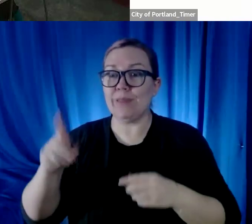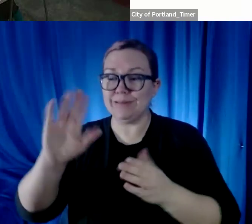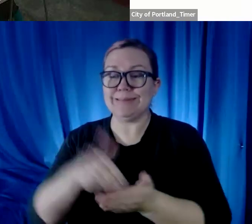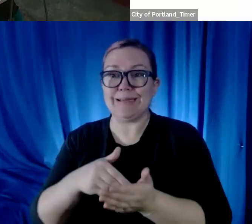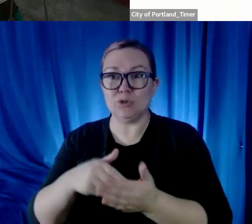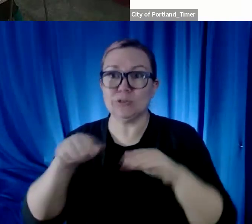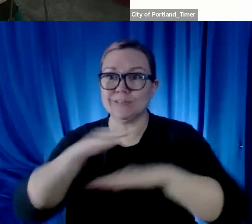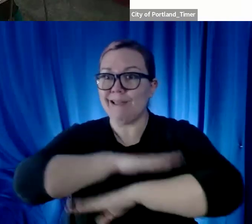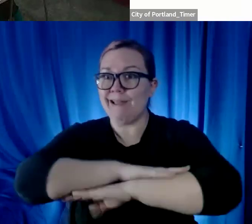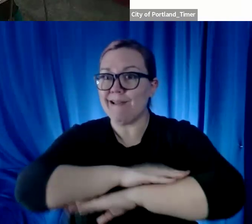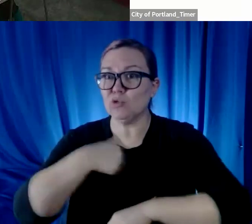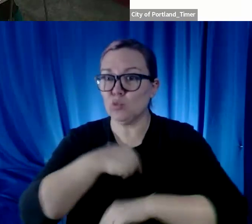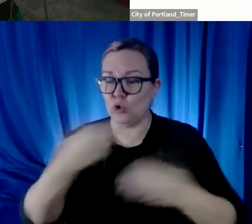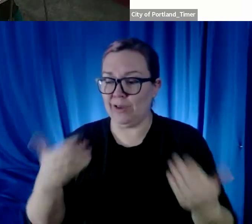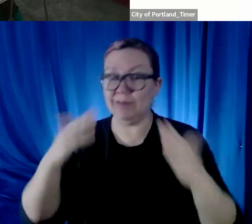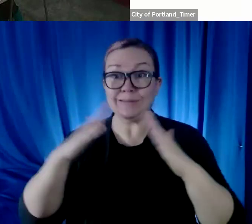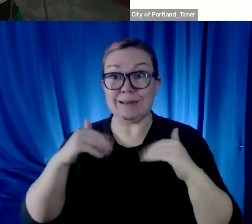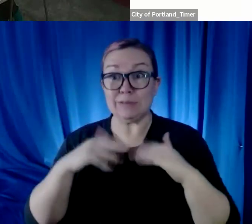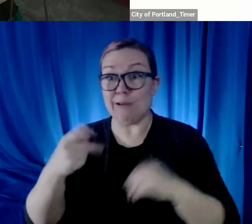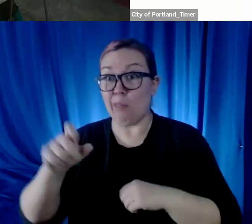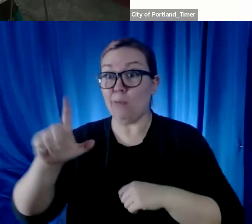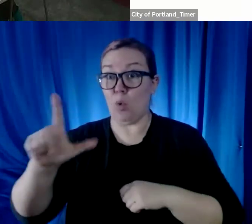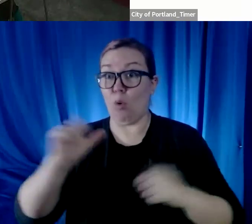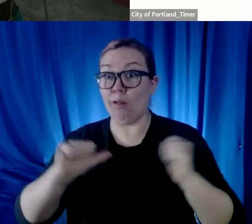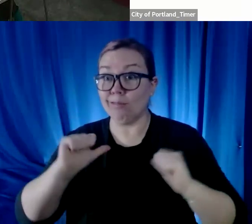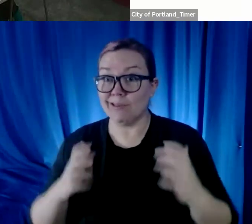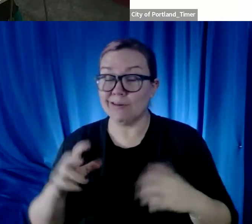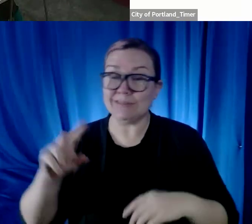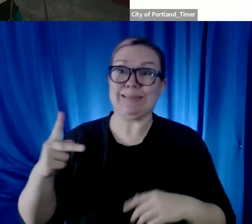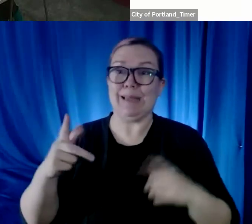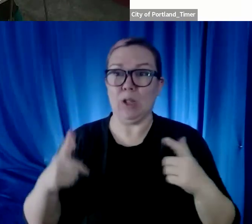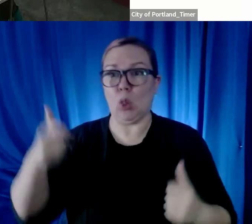We are right here downtown in the Pearl. And we're the second largest theater company in the state.